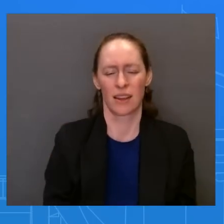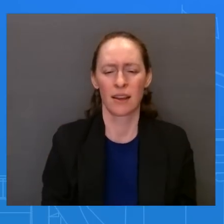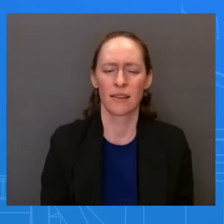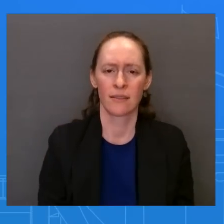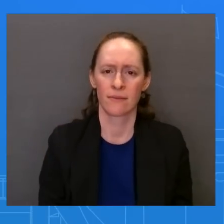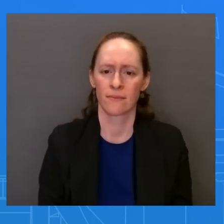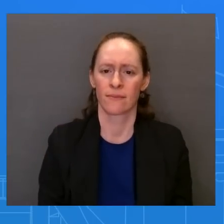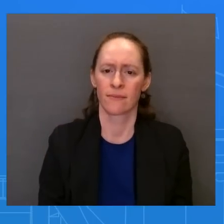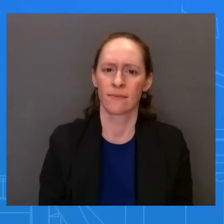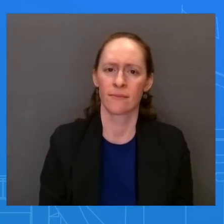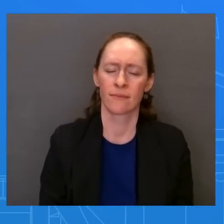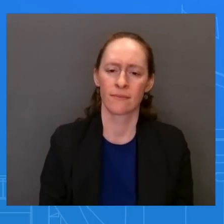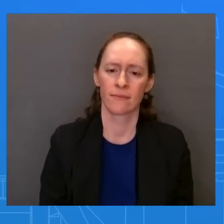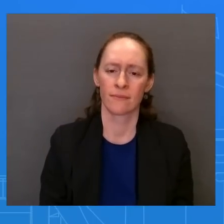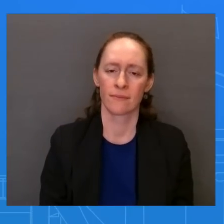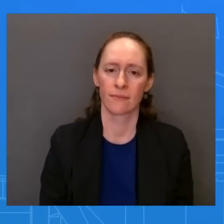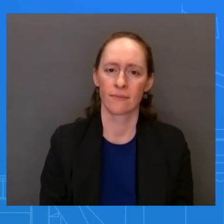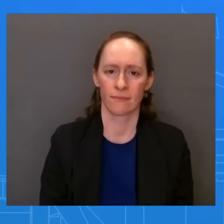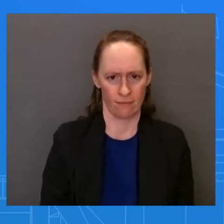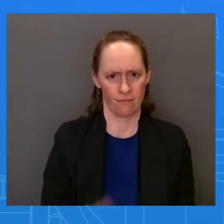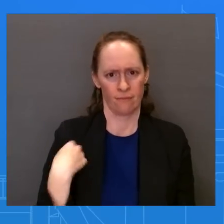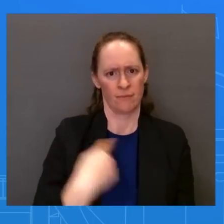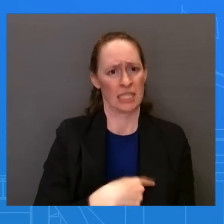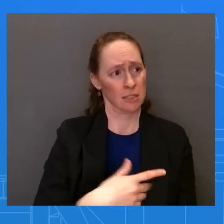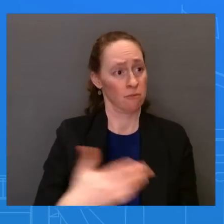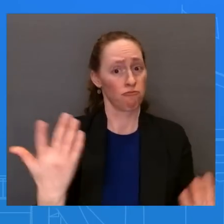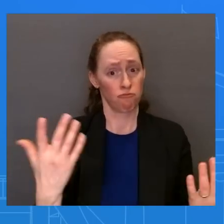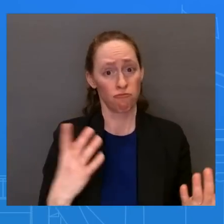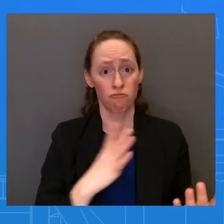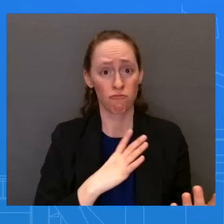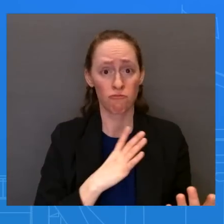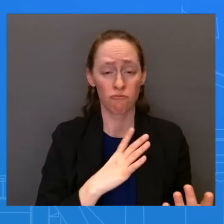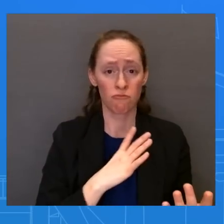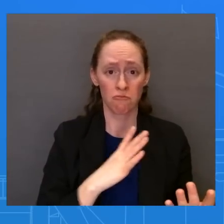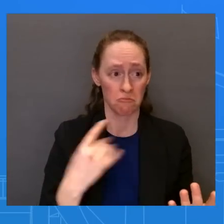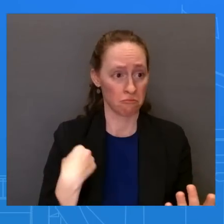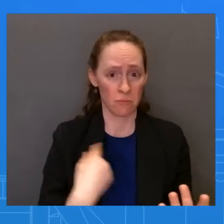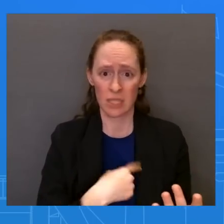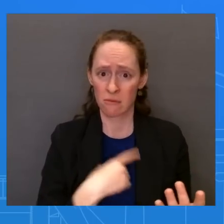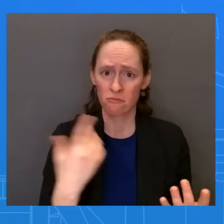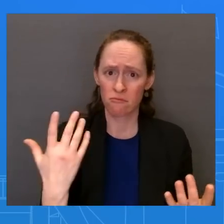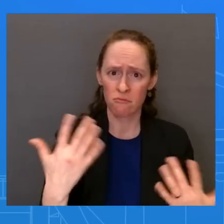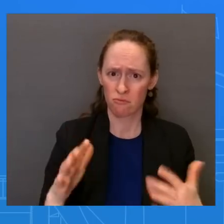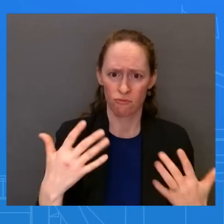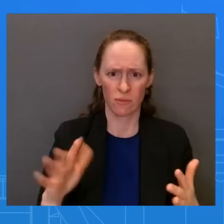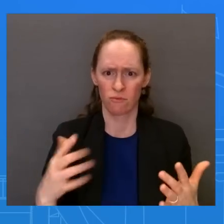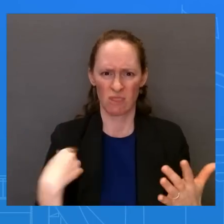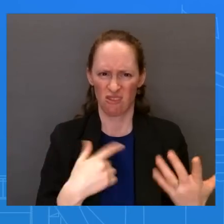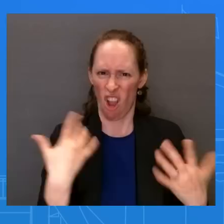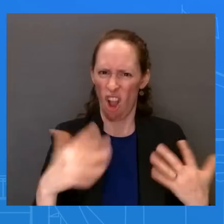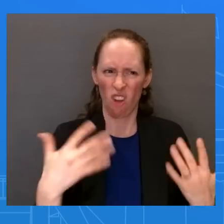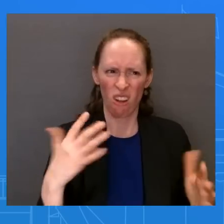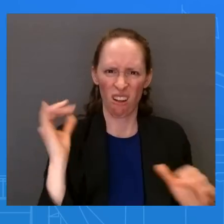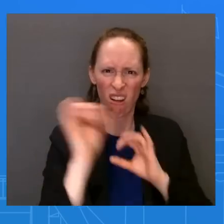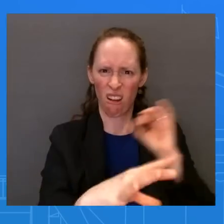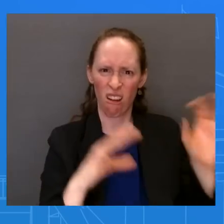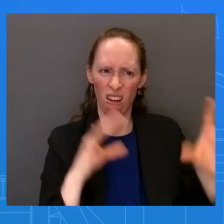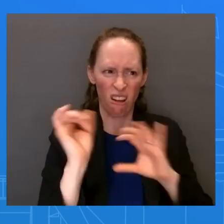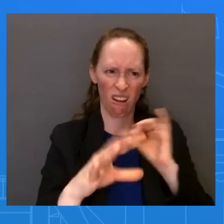the largest provider of security assistance, of humanitarian aid. We will -- we will be standing by with the Ukrainian people